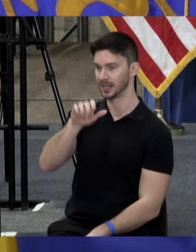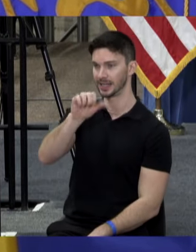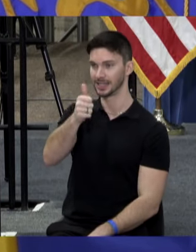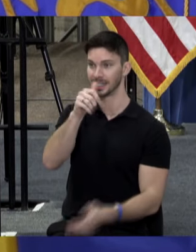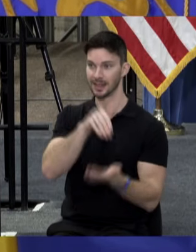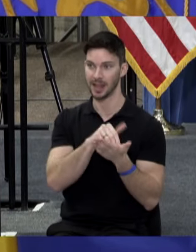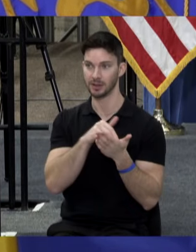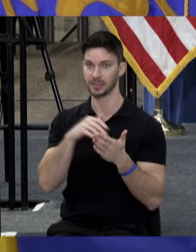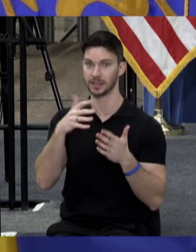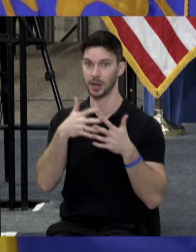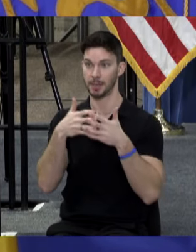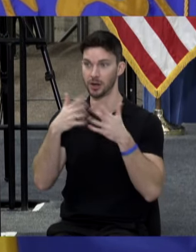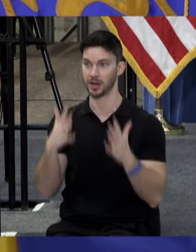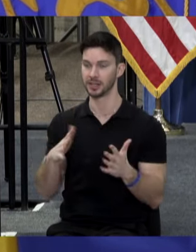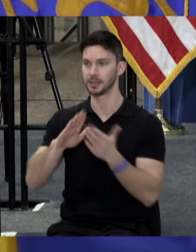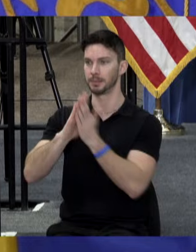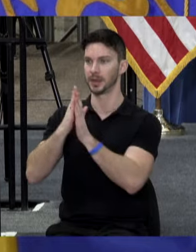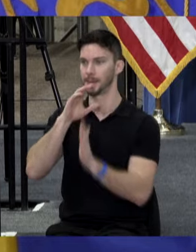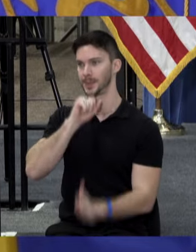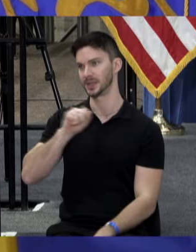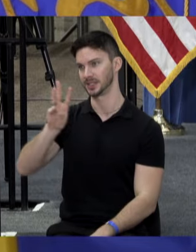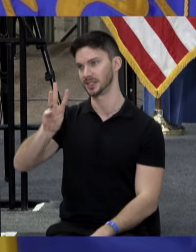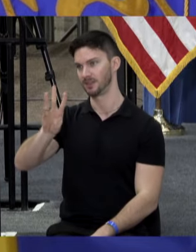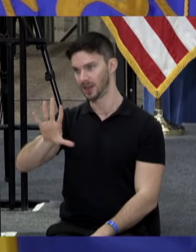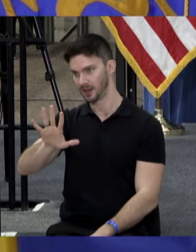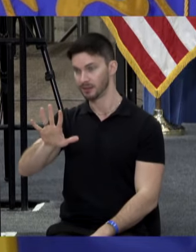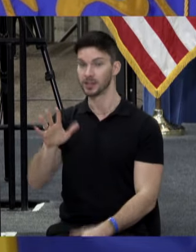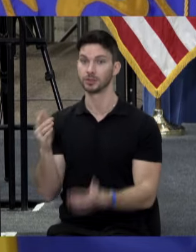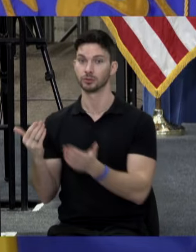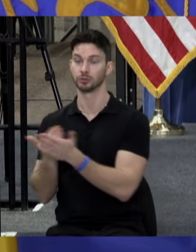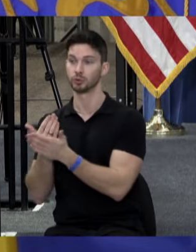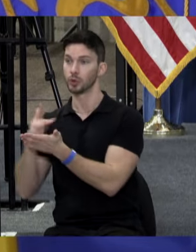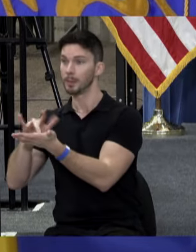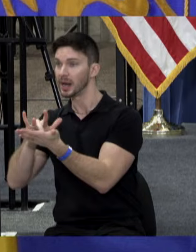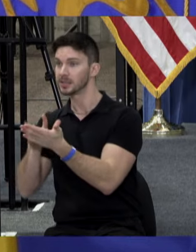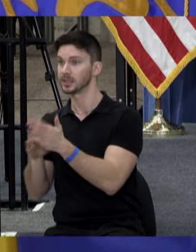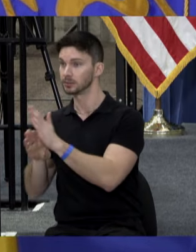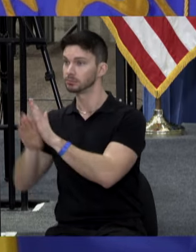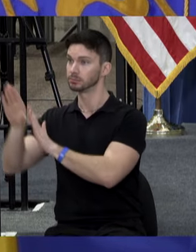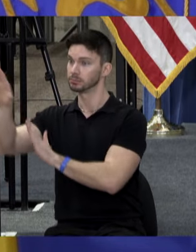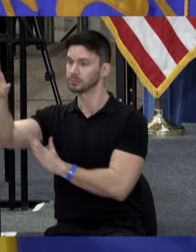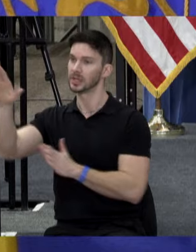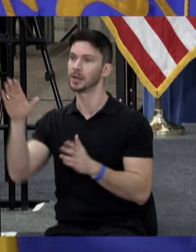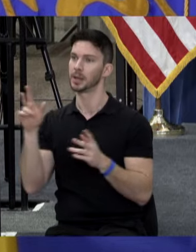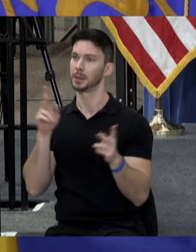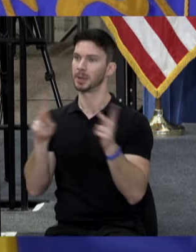advances mean people are living longer than ever before. This is a tremendous achievement,